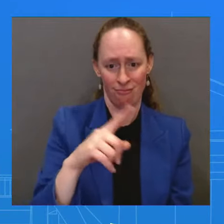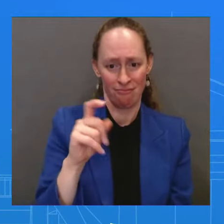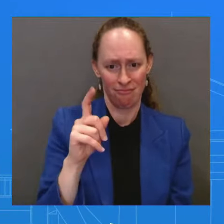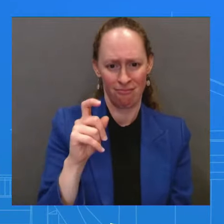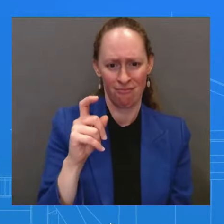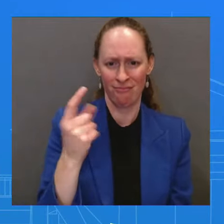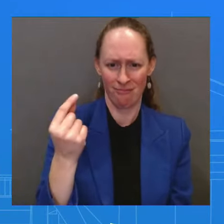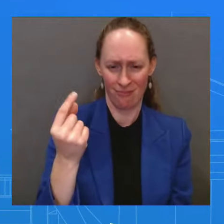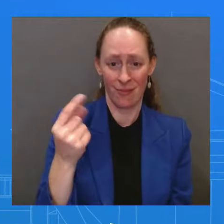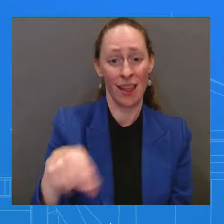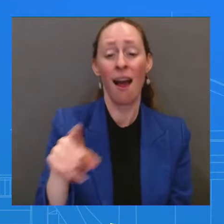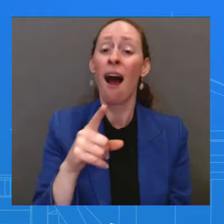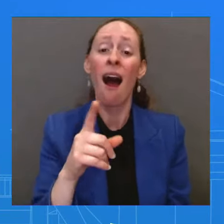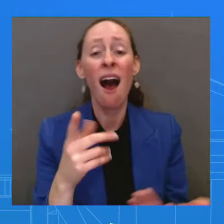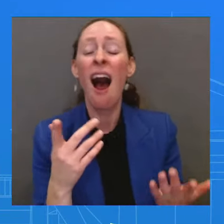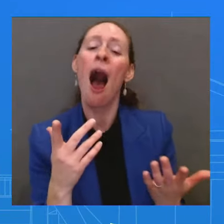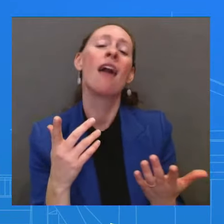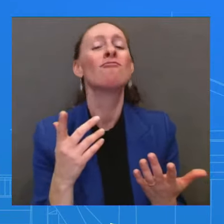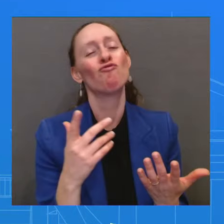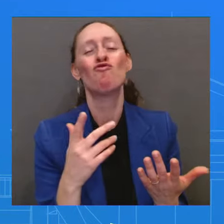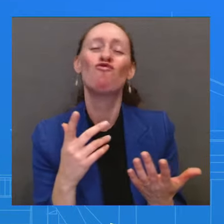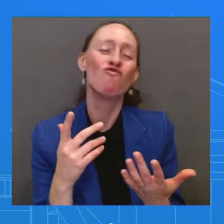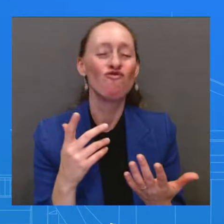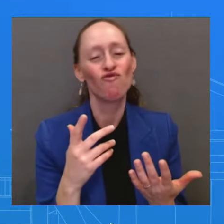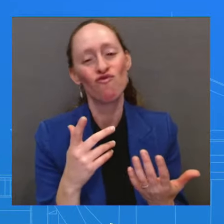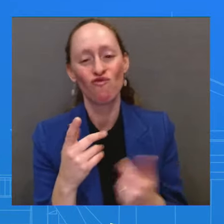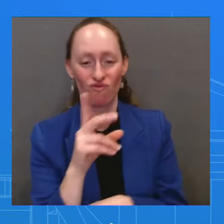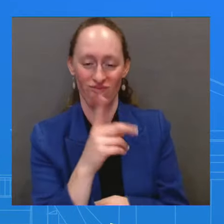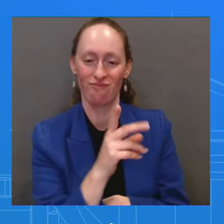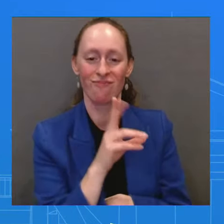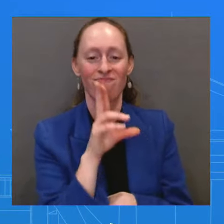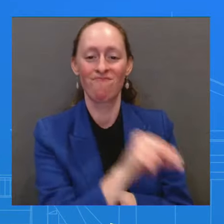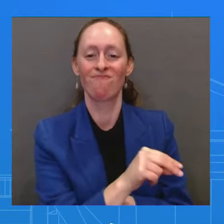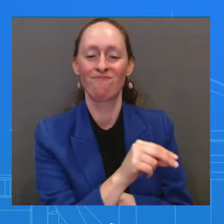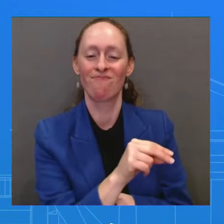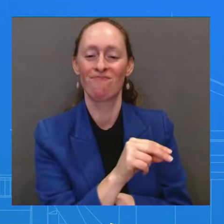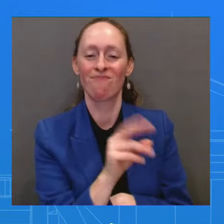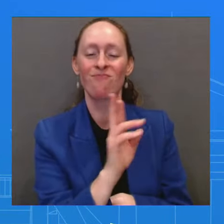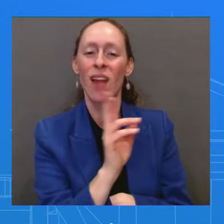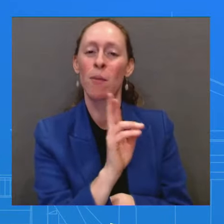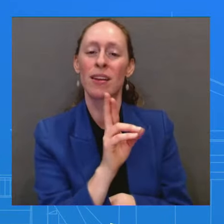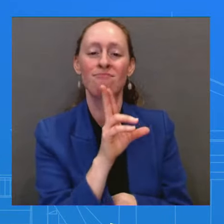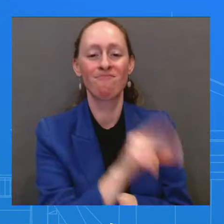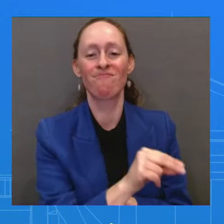the one part of the government that they actually control? Ms. Jean-Pierre: Nobody is loving anything when it's -- when we're not --